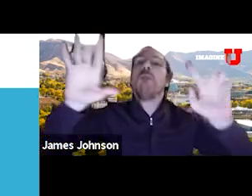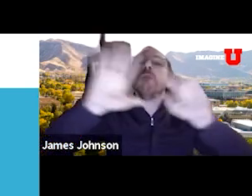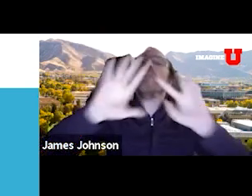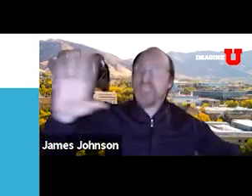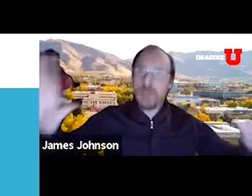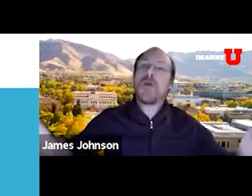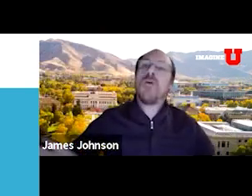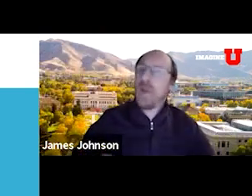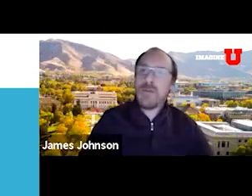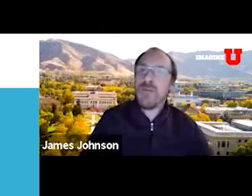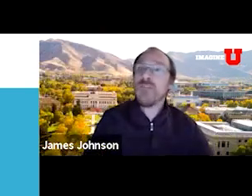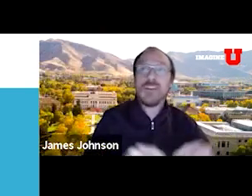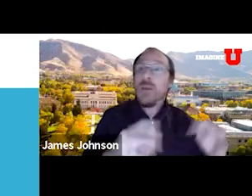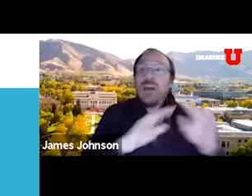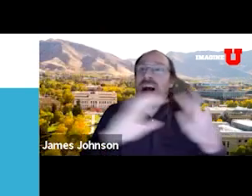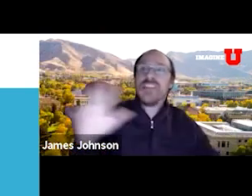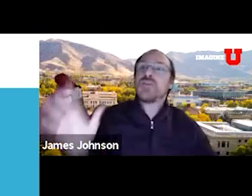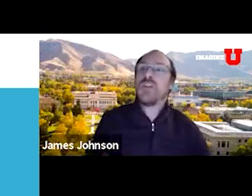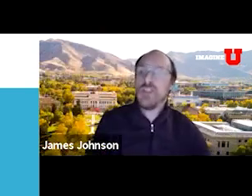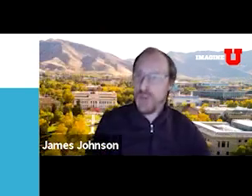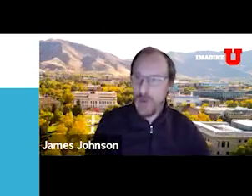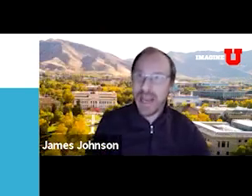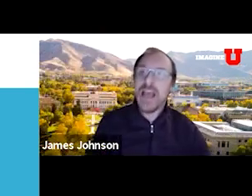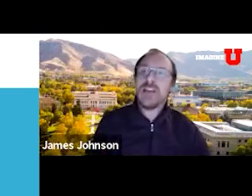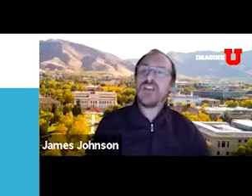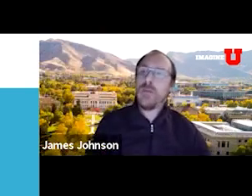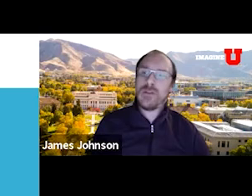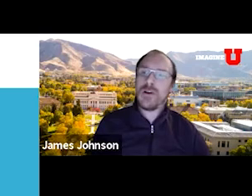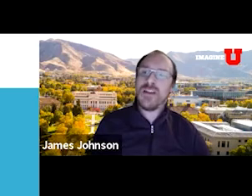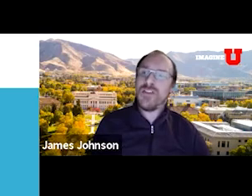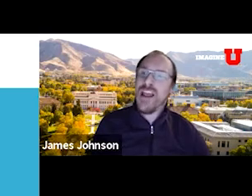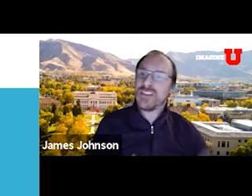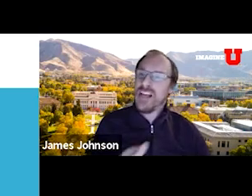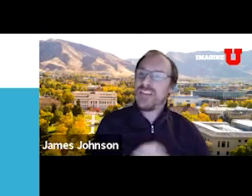the typical frame of reference because I just wasn't doing the similar things.